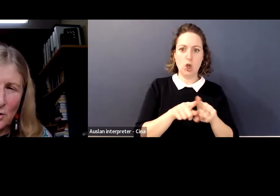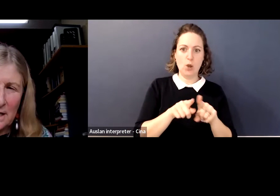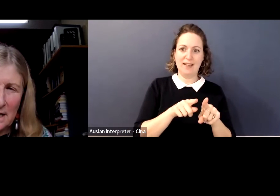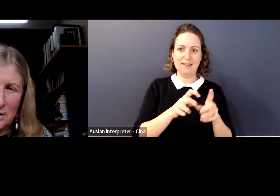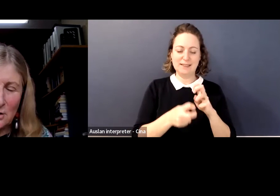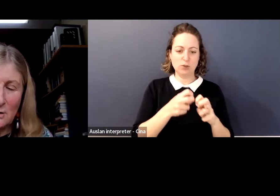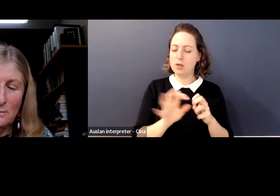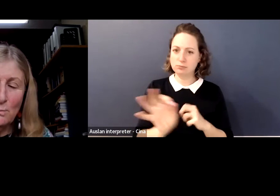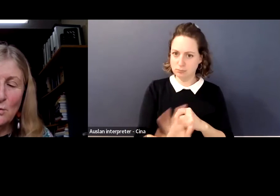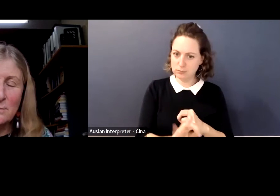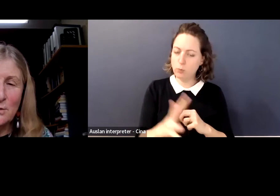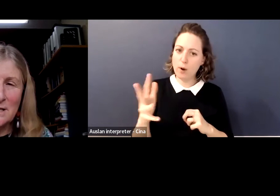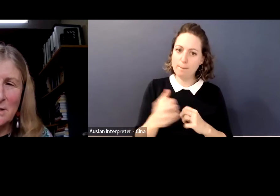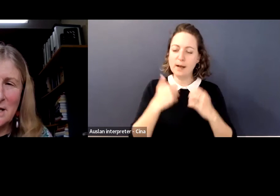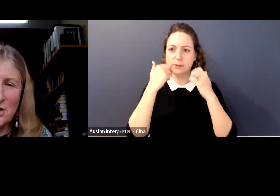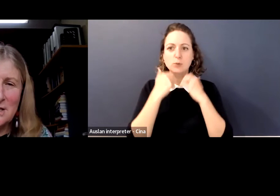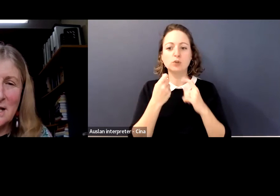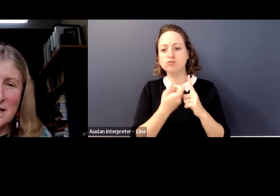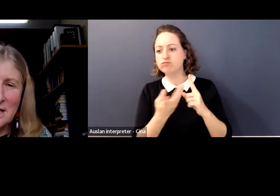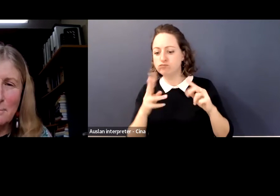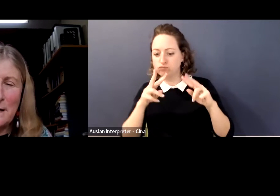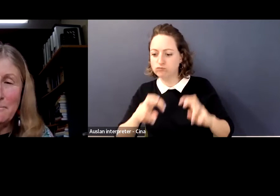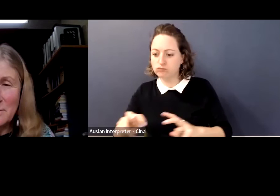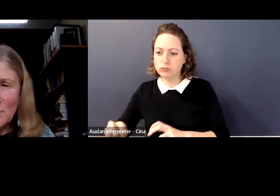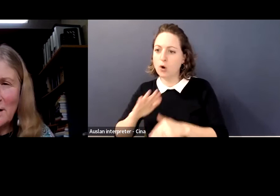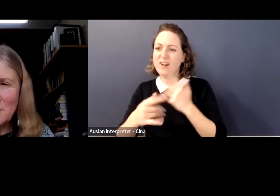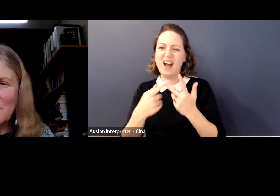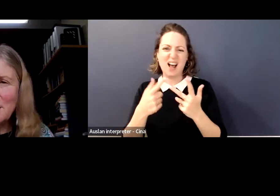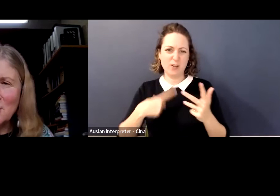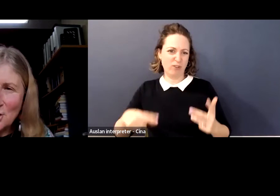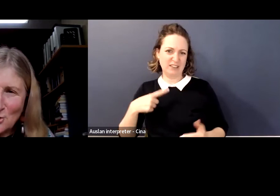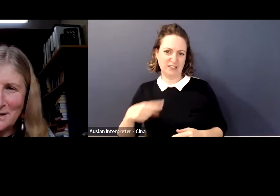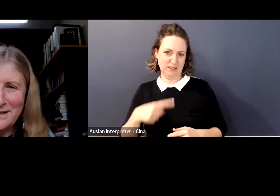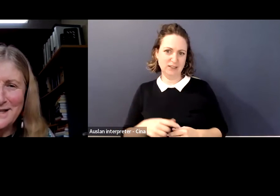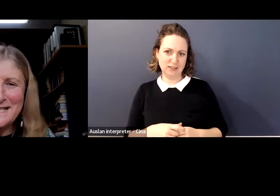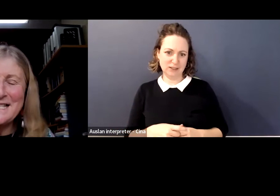looking at more plausible explanations and thinking about, we have to be assuming that this